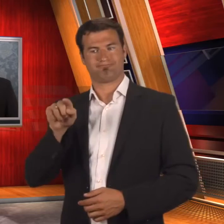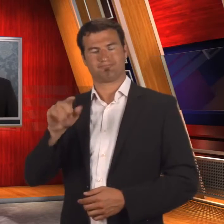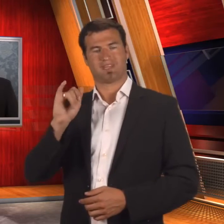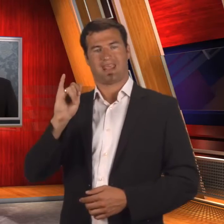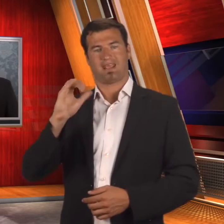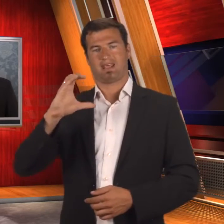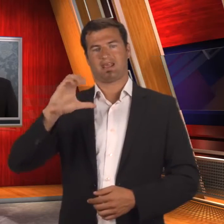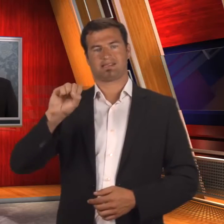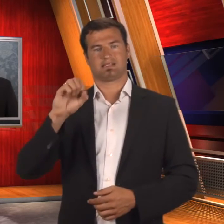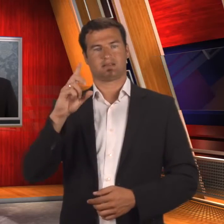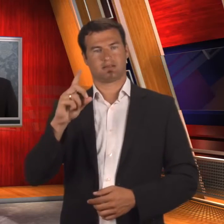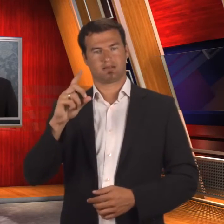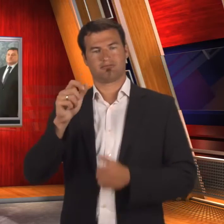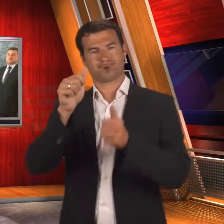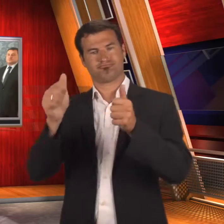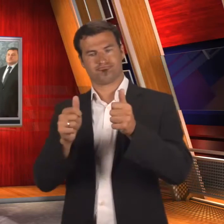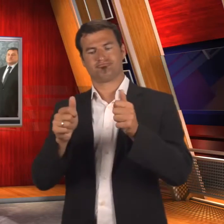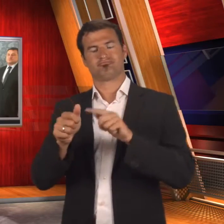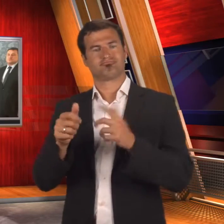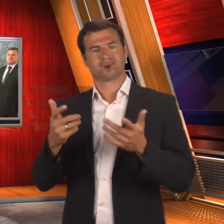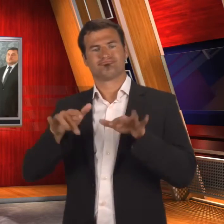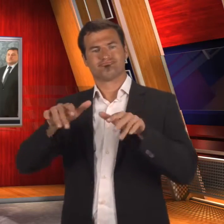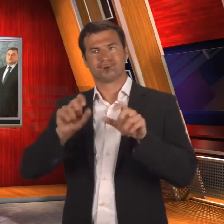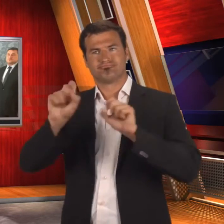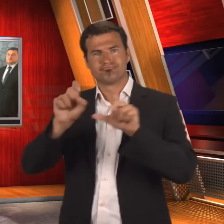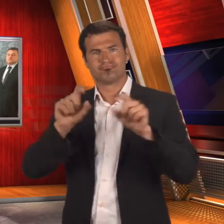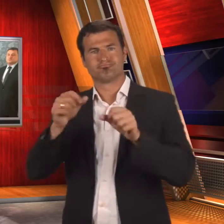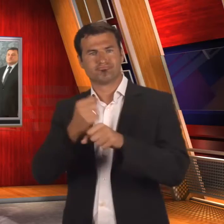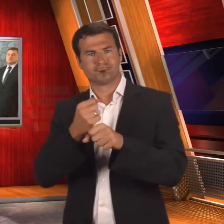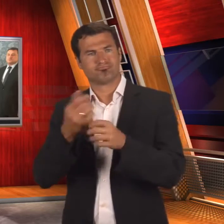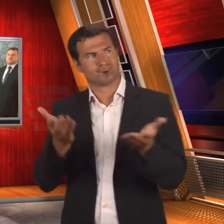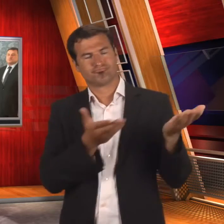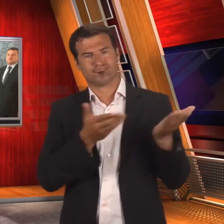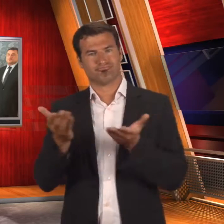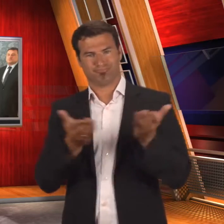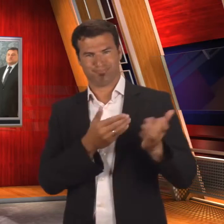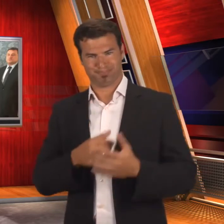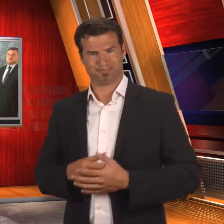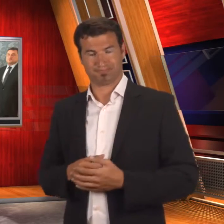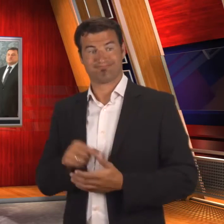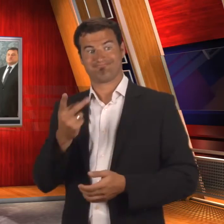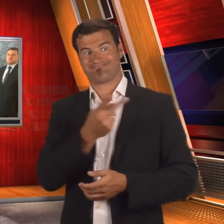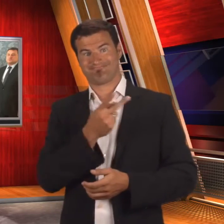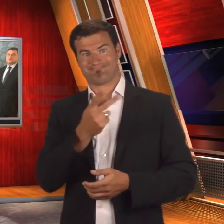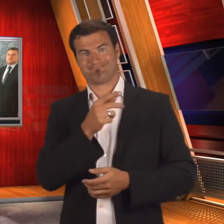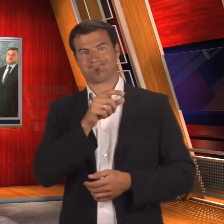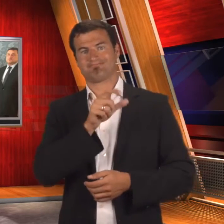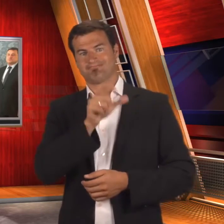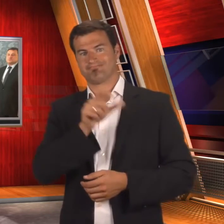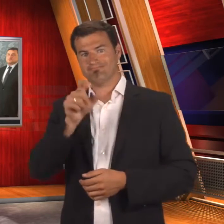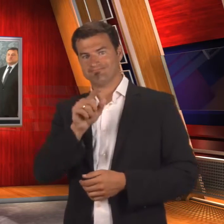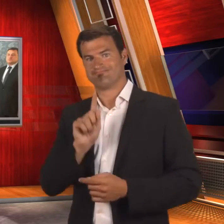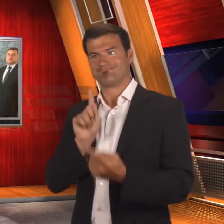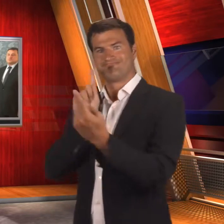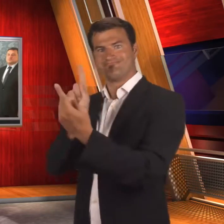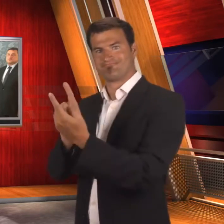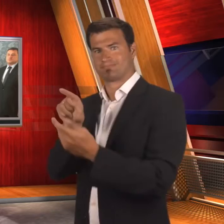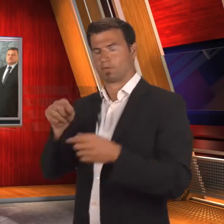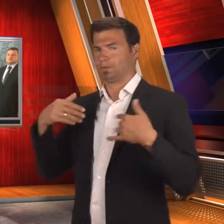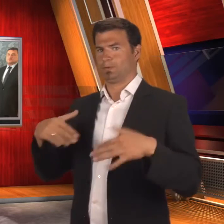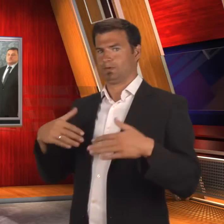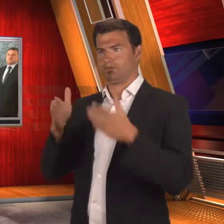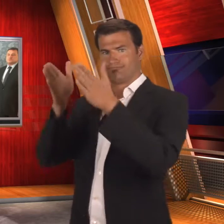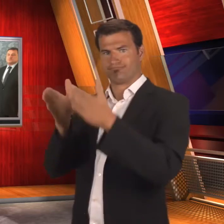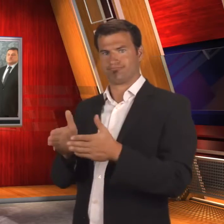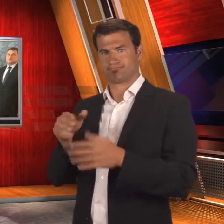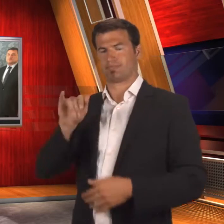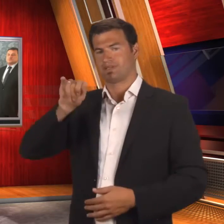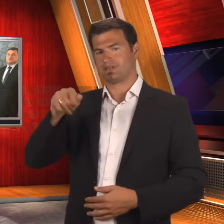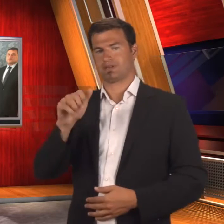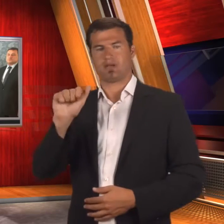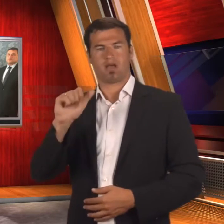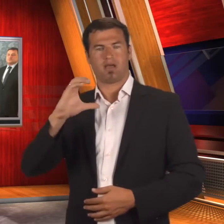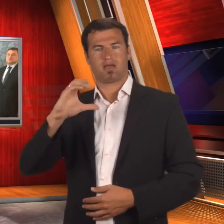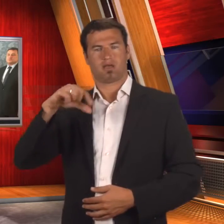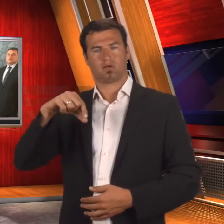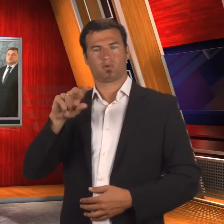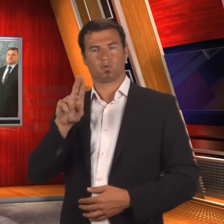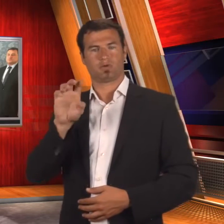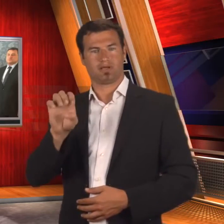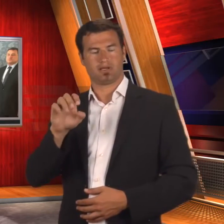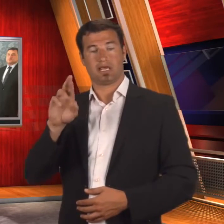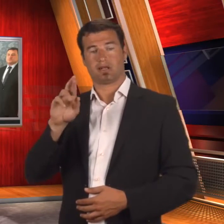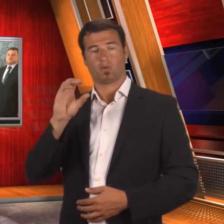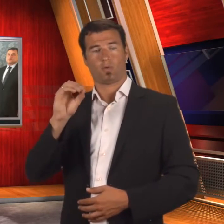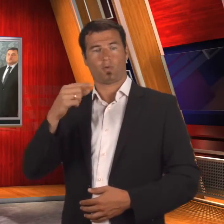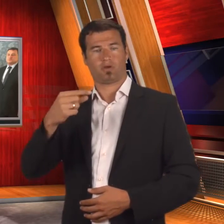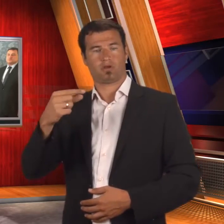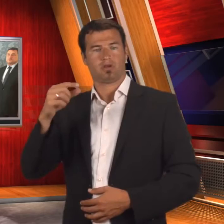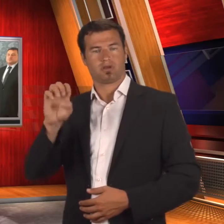Cooper, CEO of ICSD, met Jacque Rogge, the